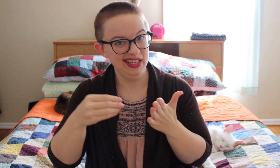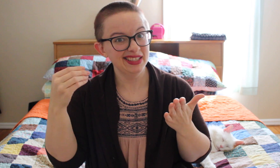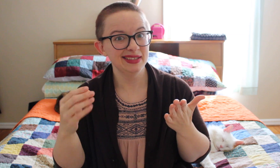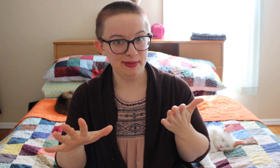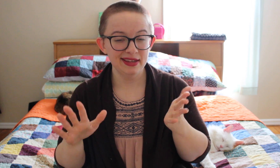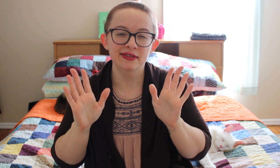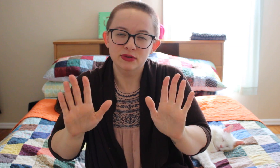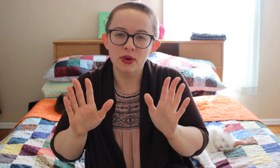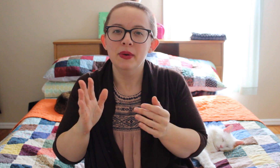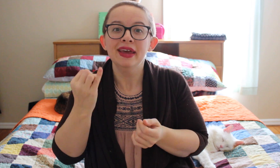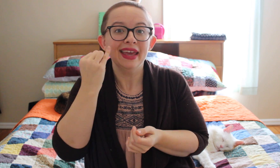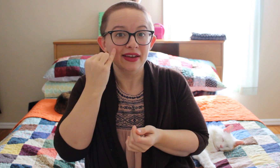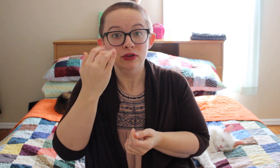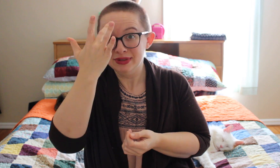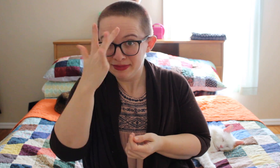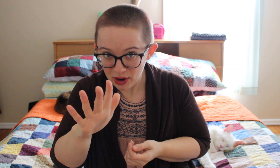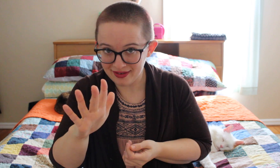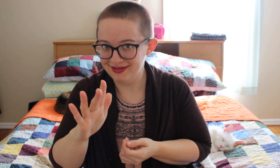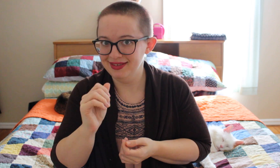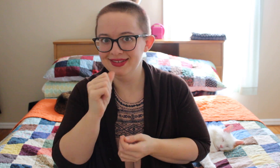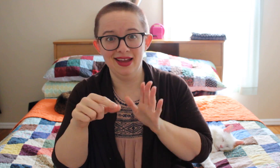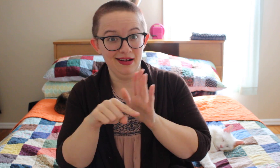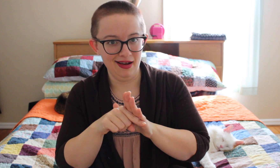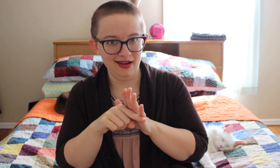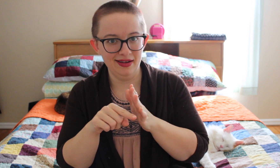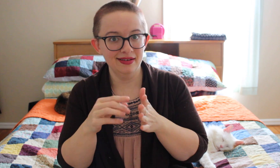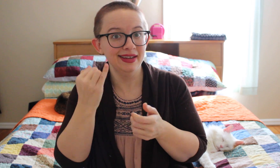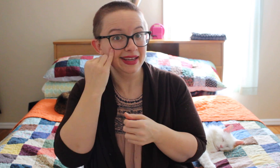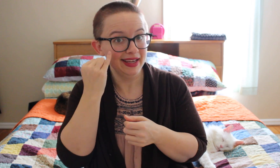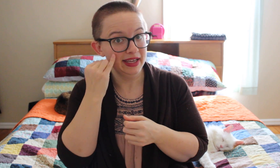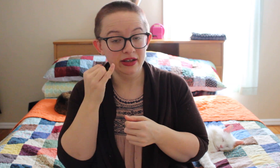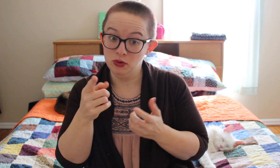Those can become pretty expensive. So if you're smart, it's not a con.